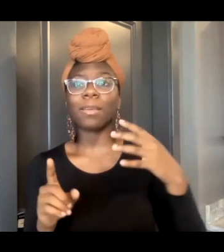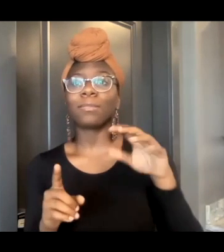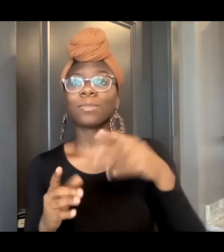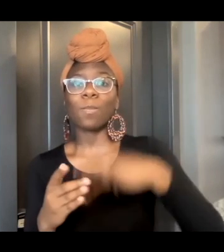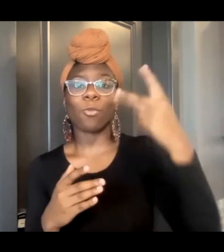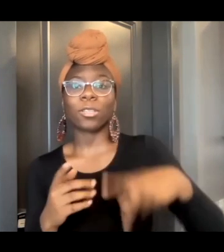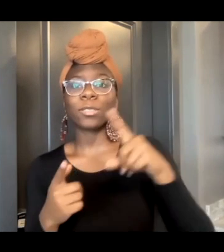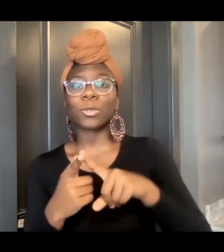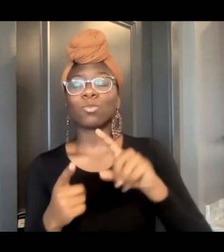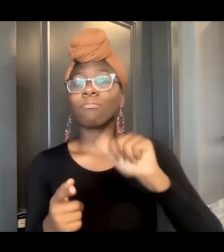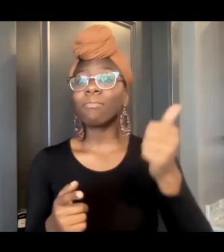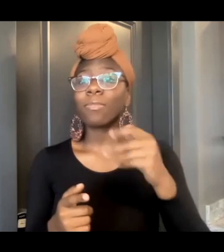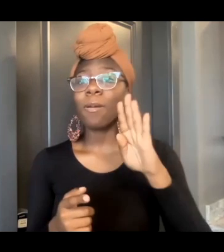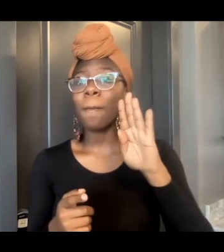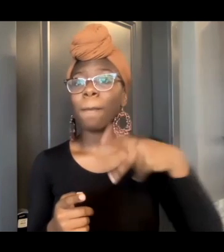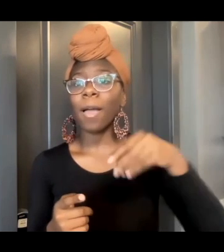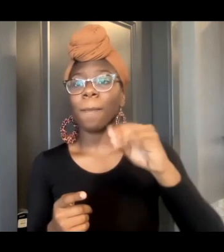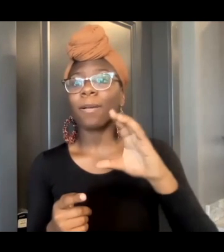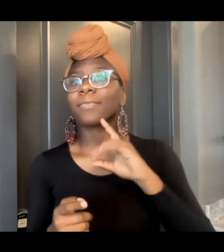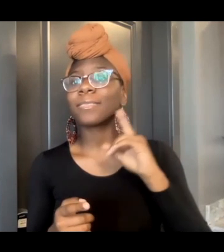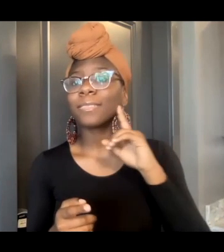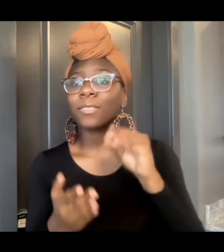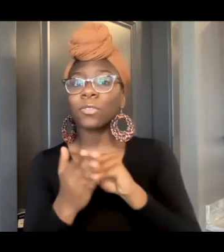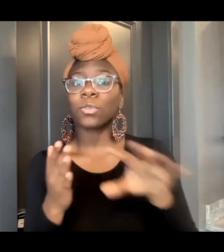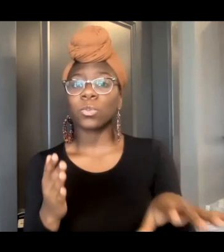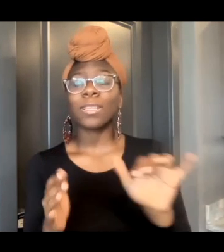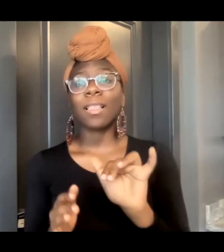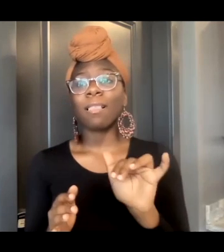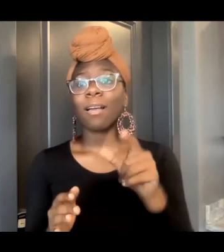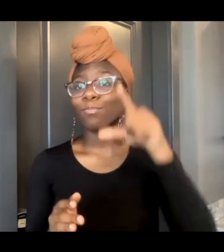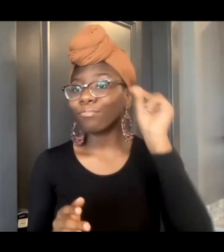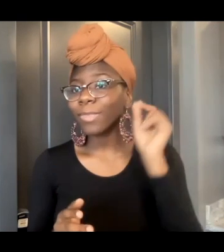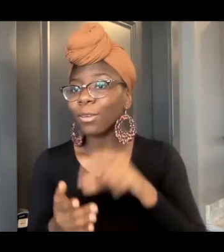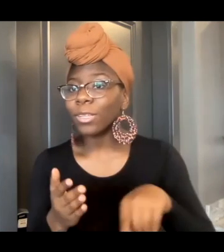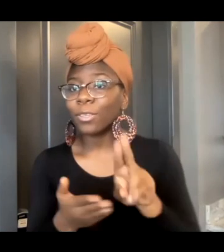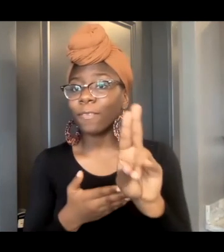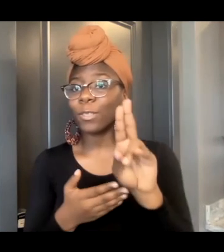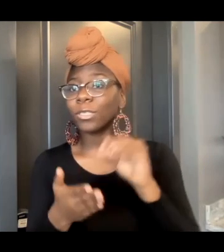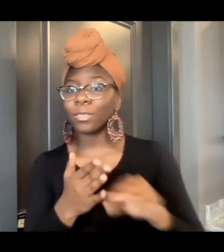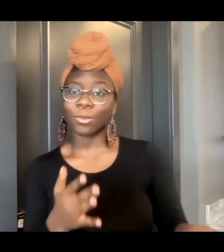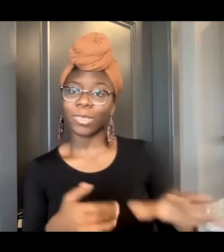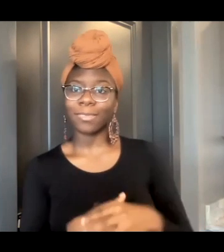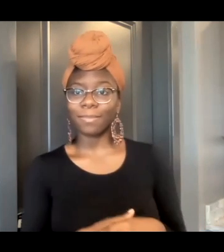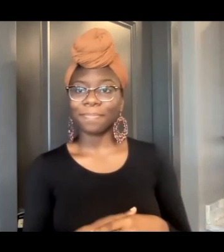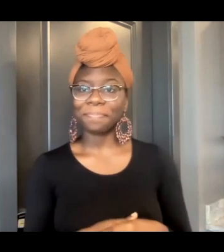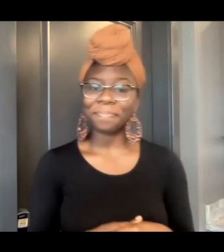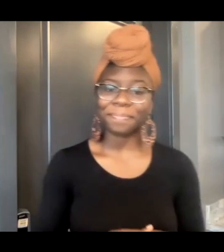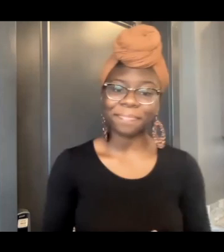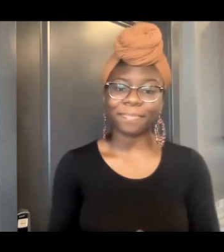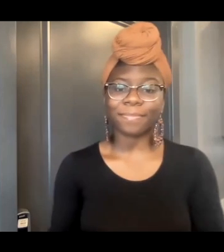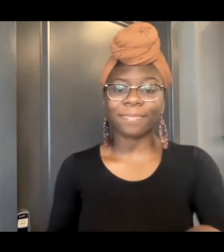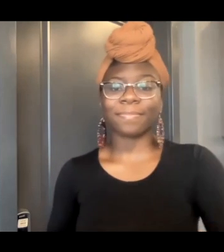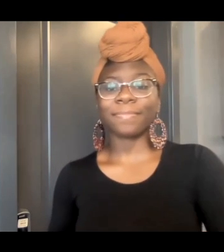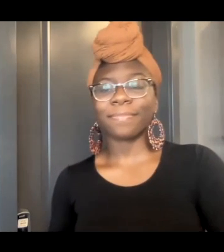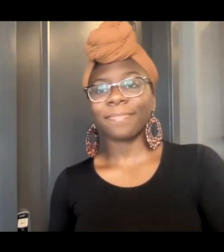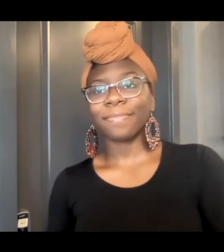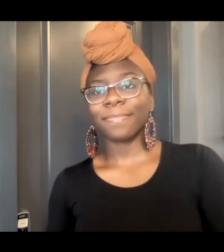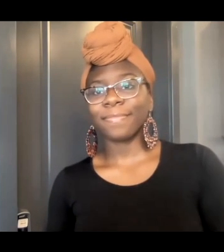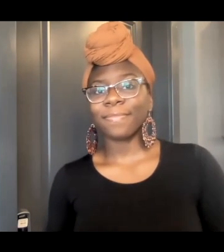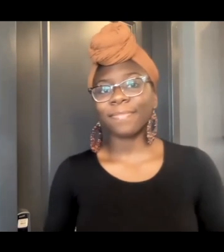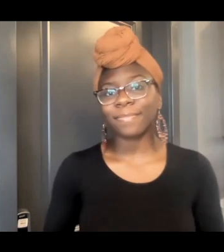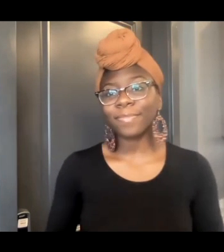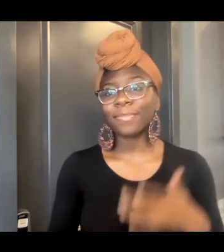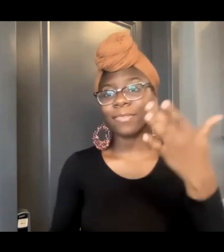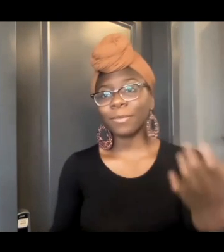Maybe I can expand this project to Gallaudet University, to research more BIPOC deaf students.